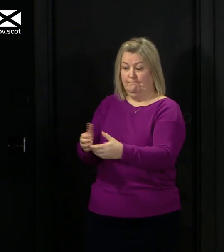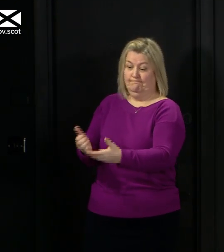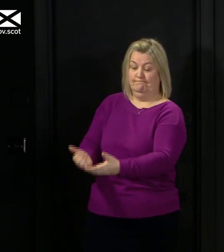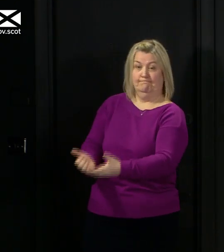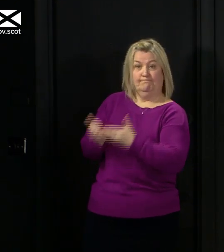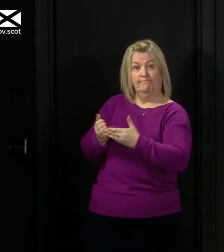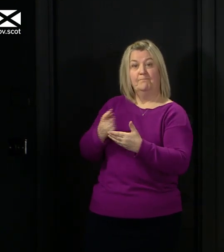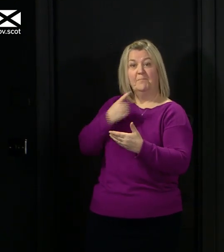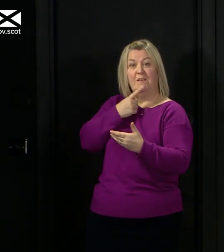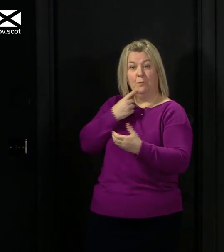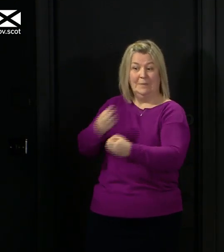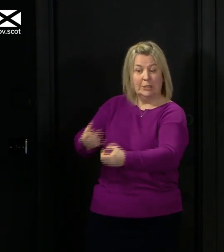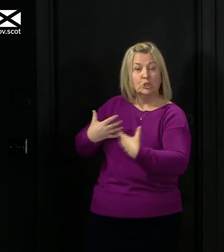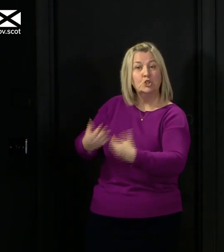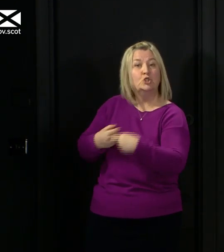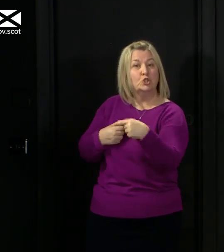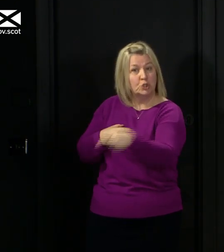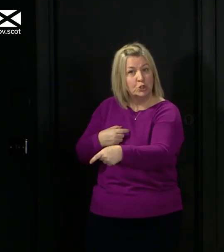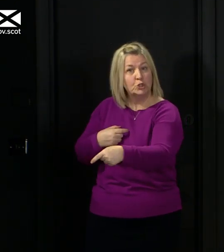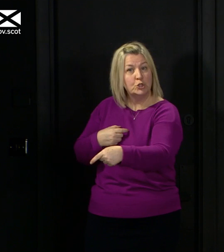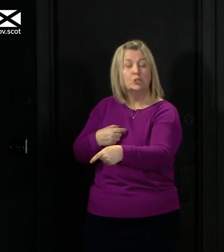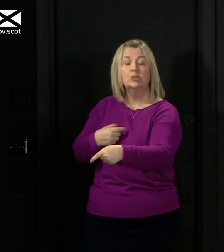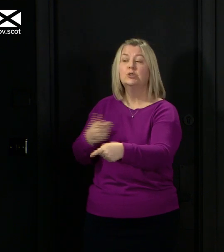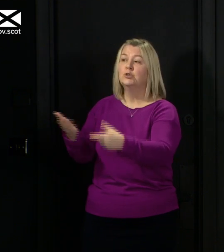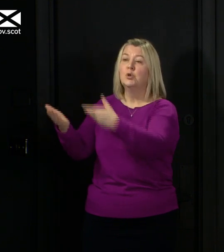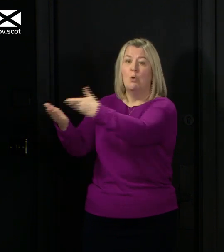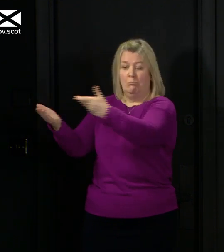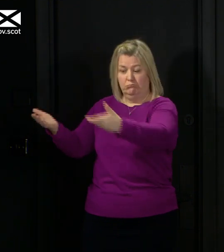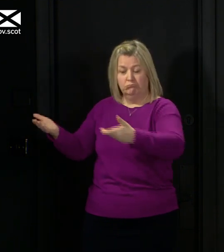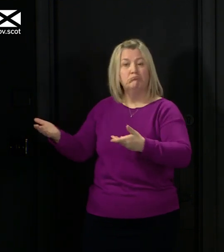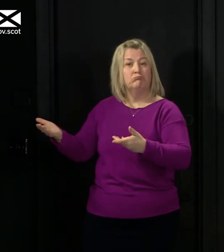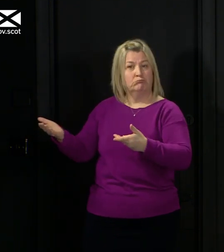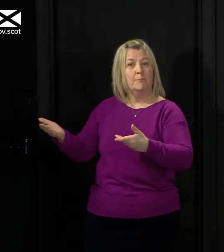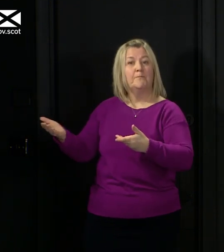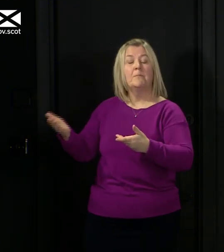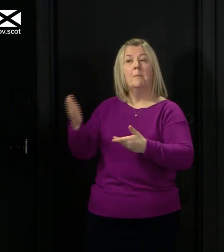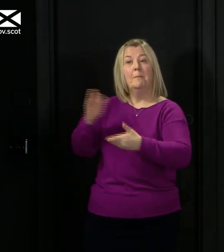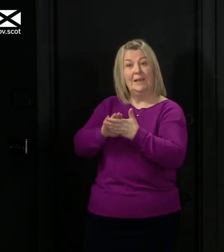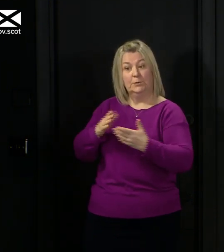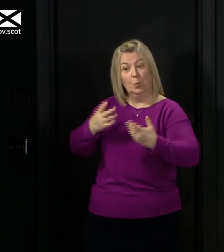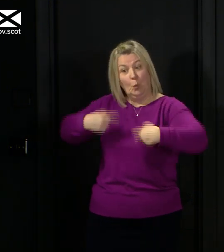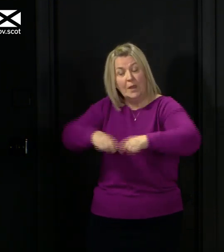coming from SAGE, the UK-wide advisory group, and making sure we understand that in a Scottish